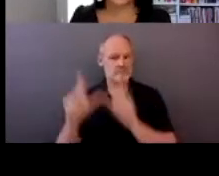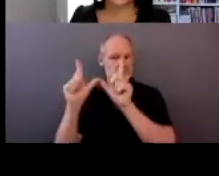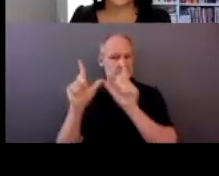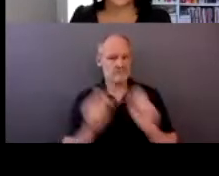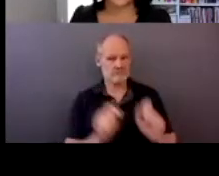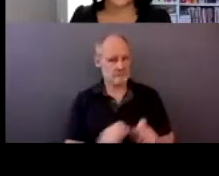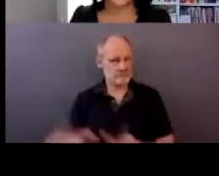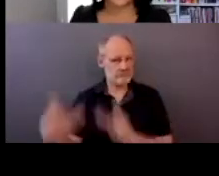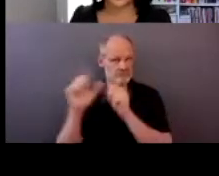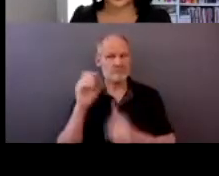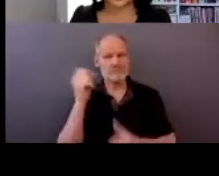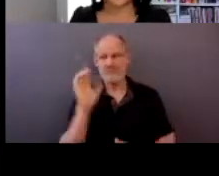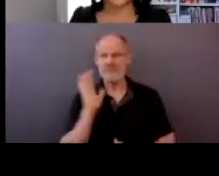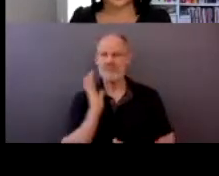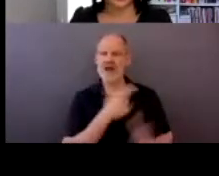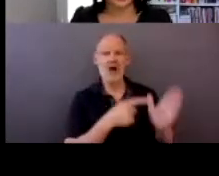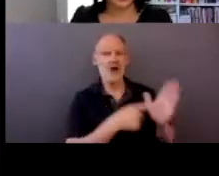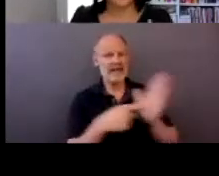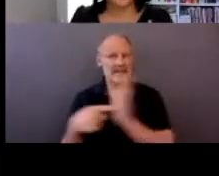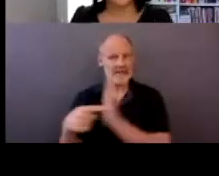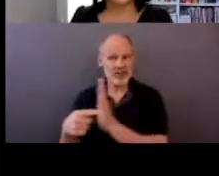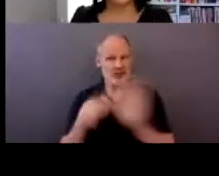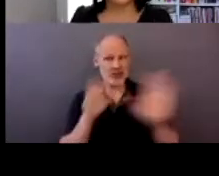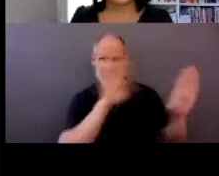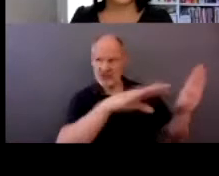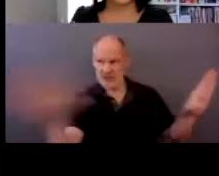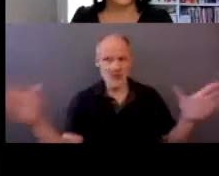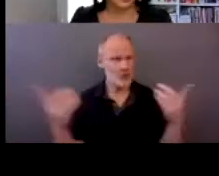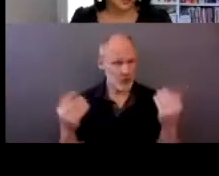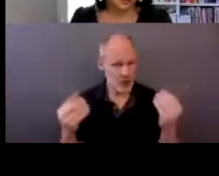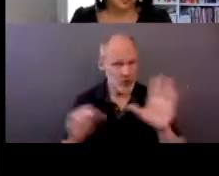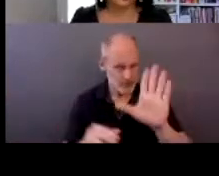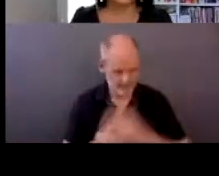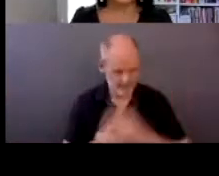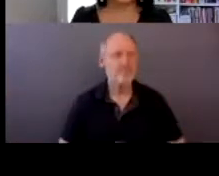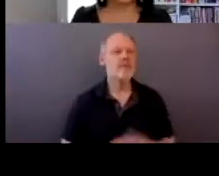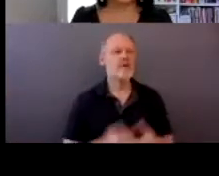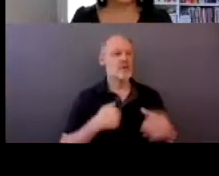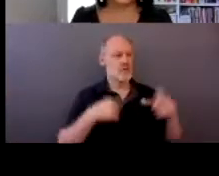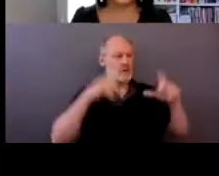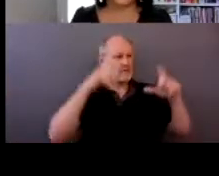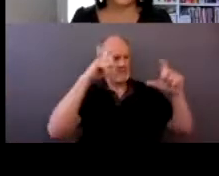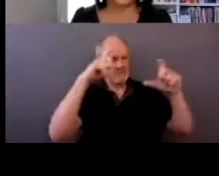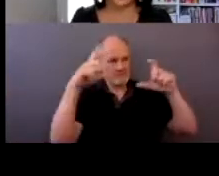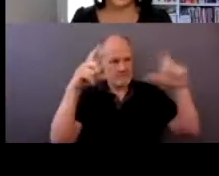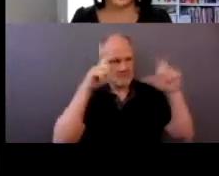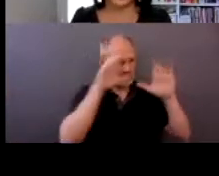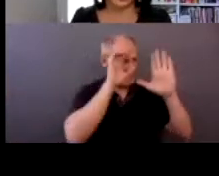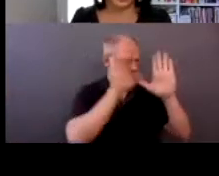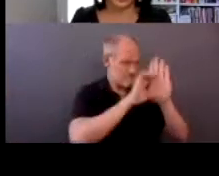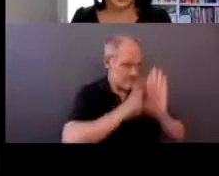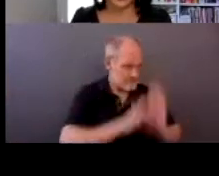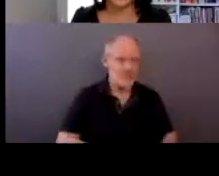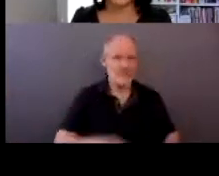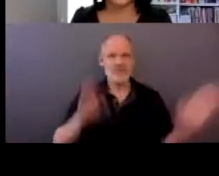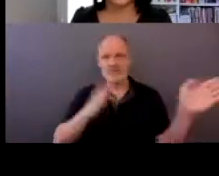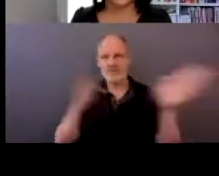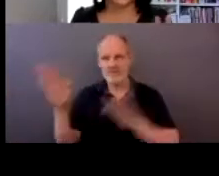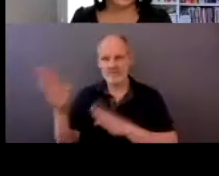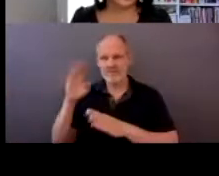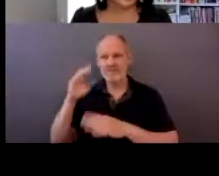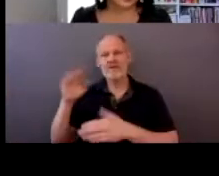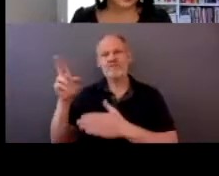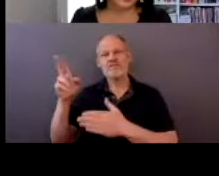We label exhibition with Images and image we have of artwork and place it in one place. If